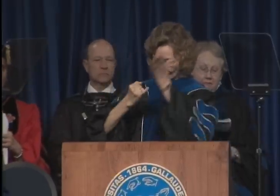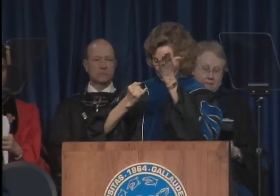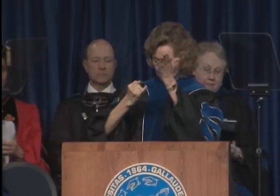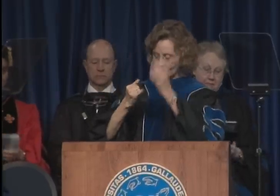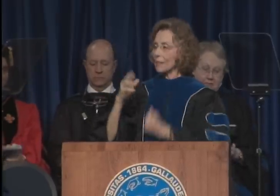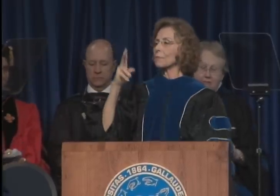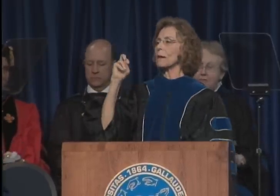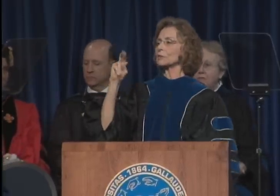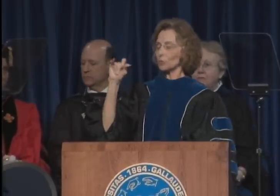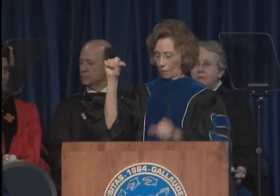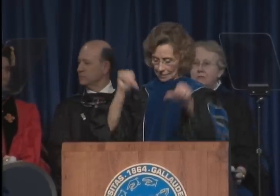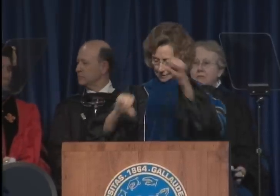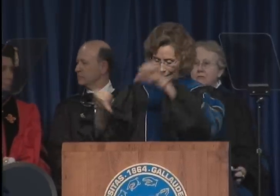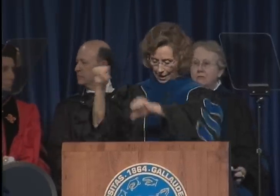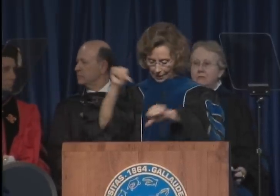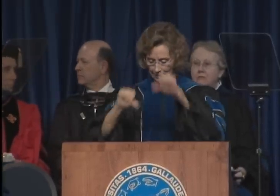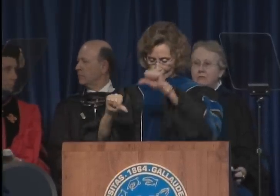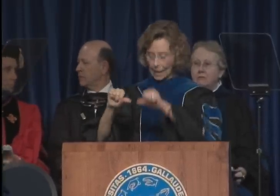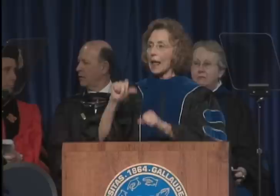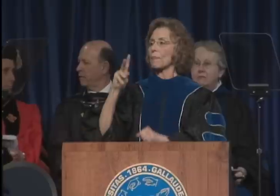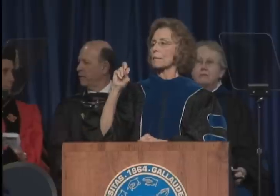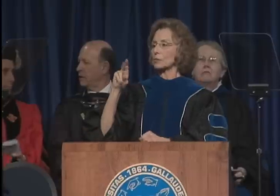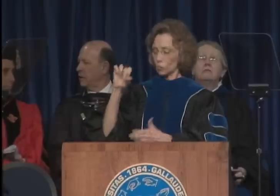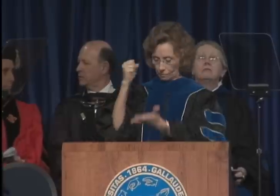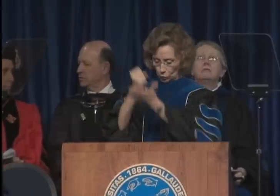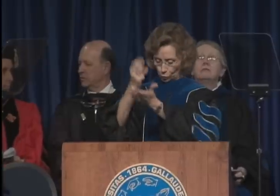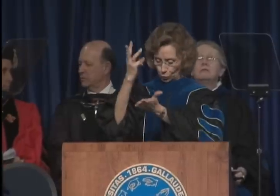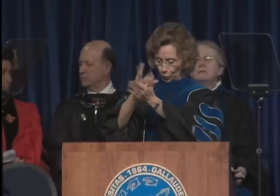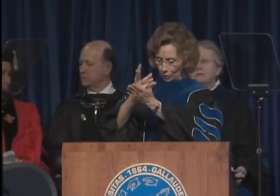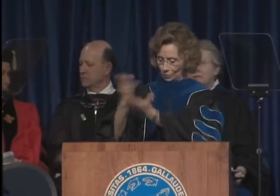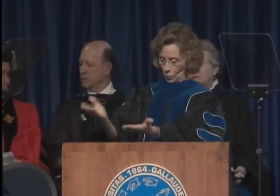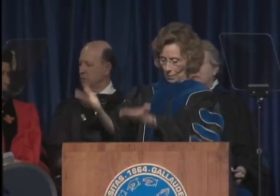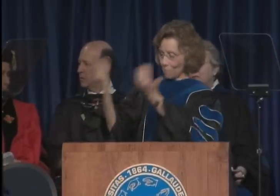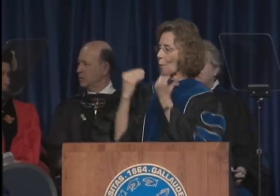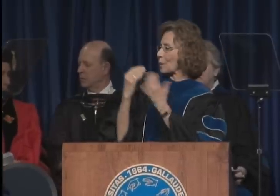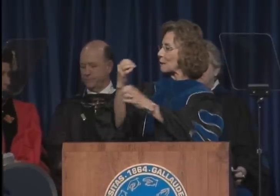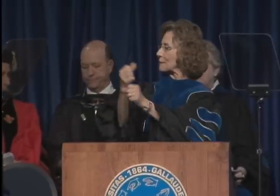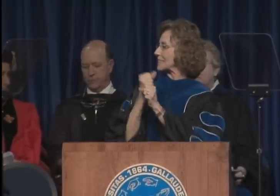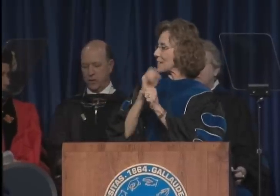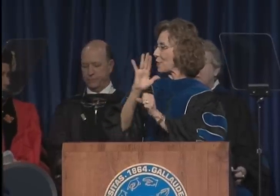Recipients of Master of Arts, Master of Science, and Master of Social Work